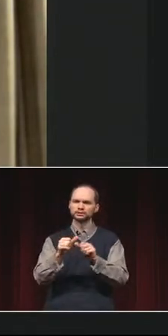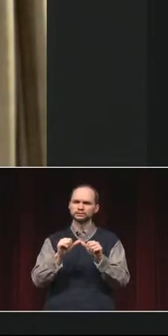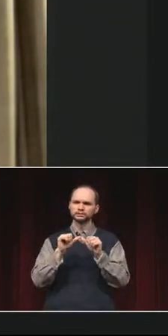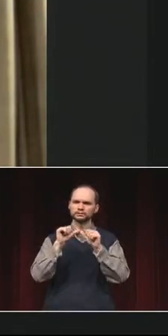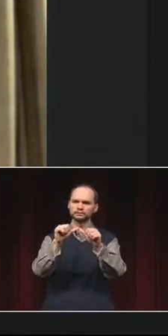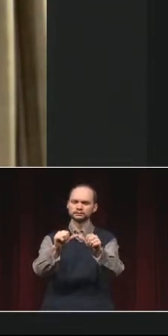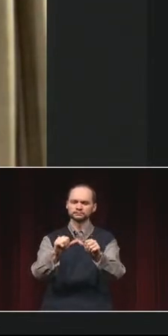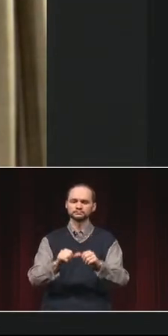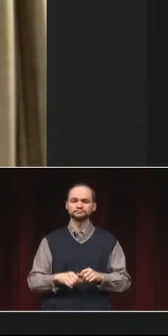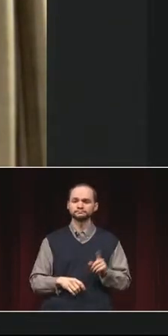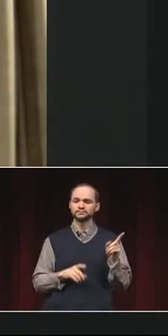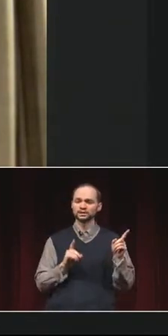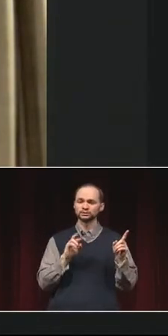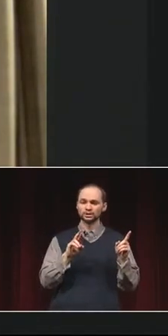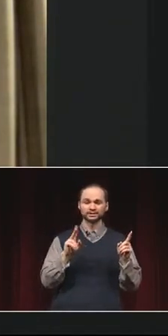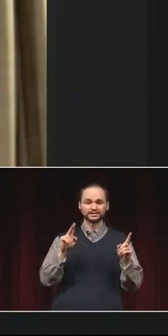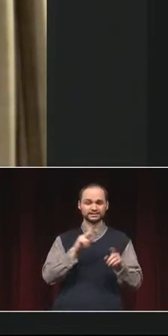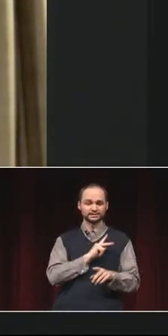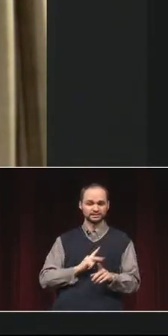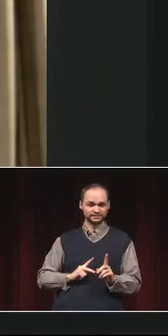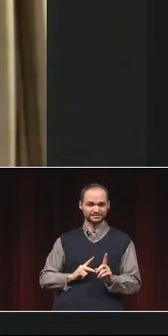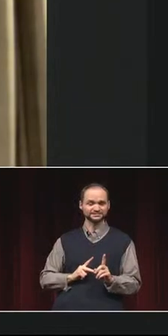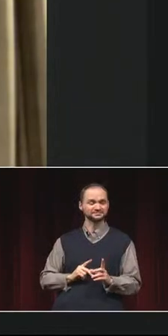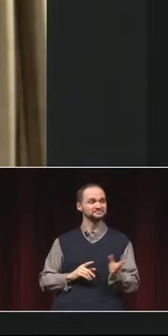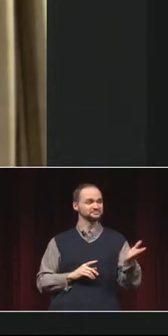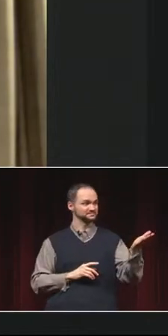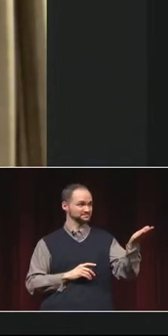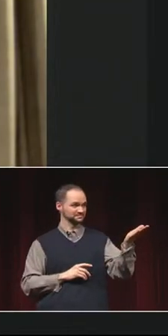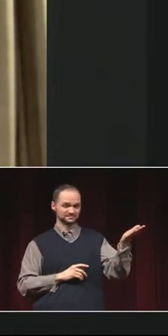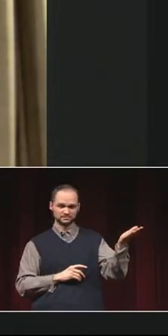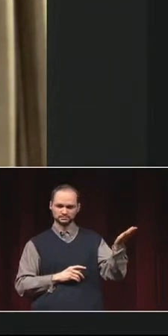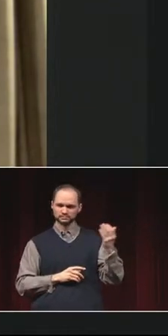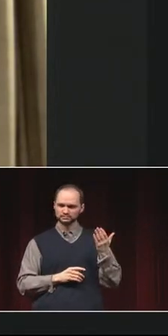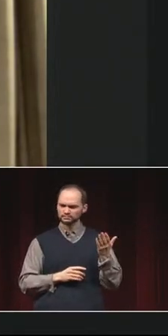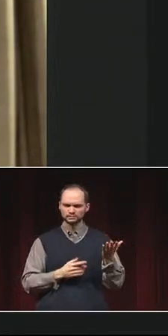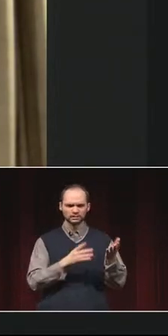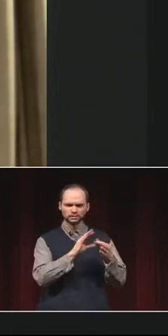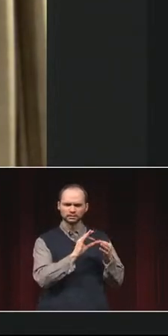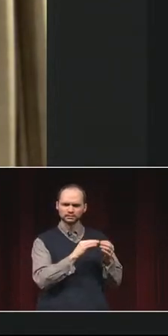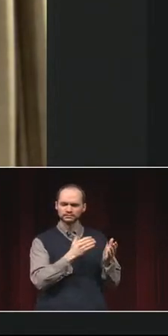He thanked me for my strength and asked me to make sure that I know that I will forever